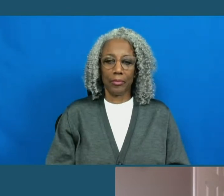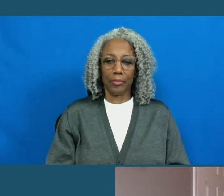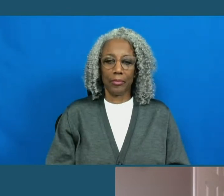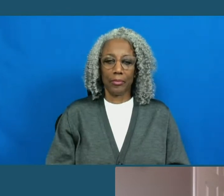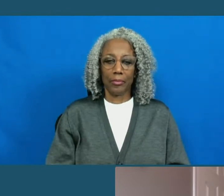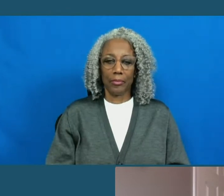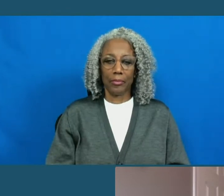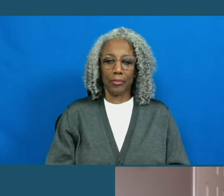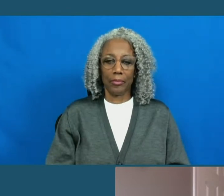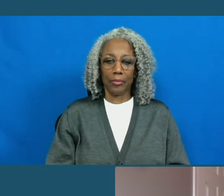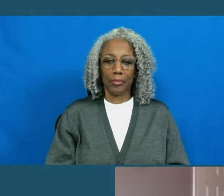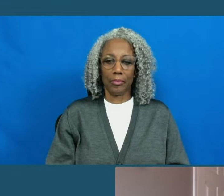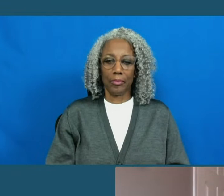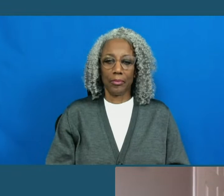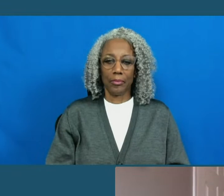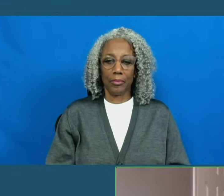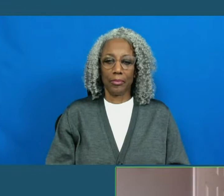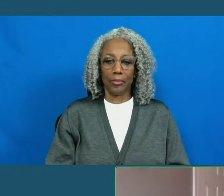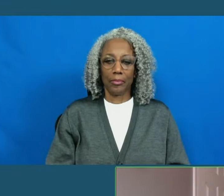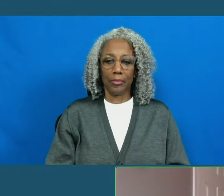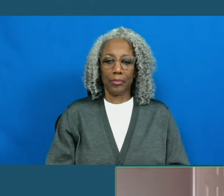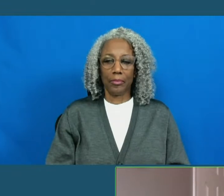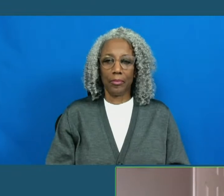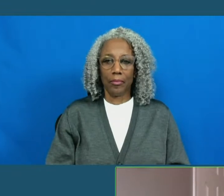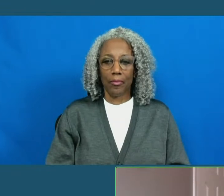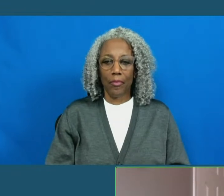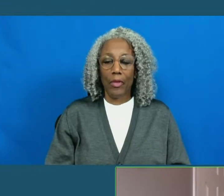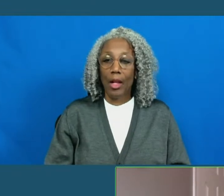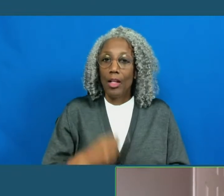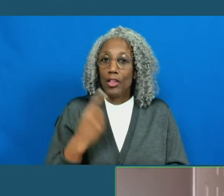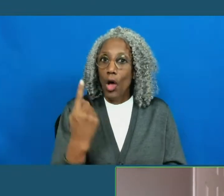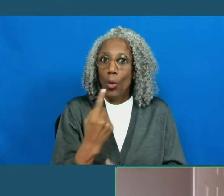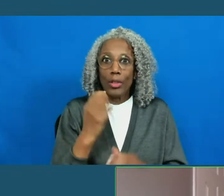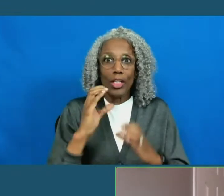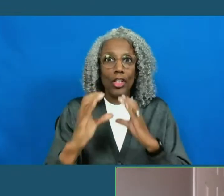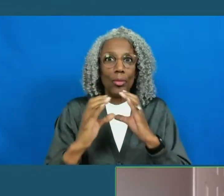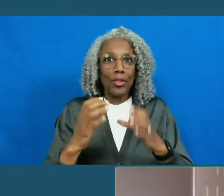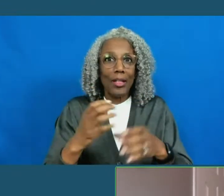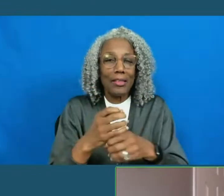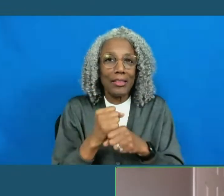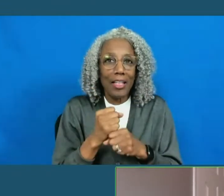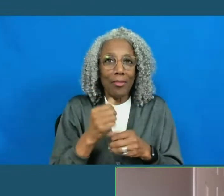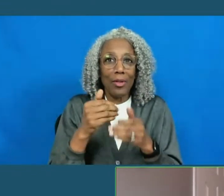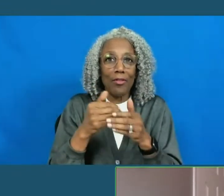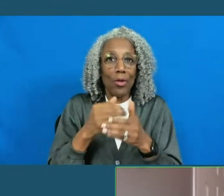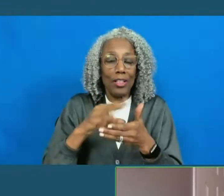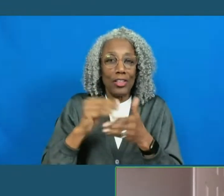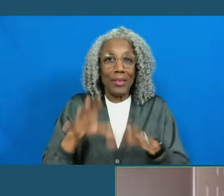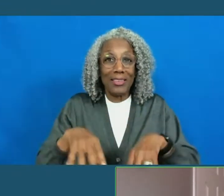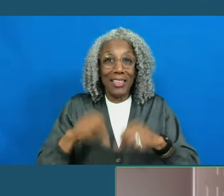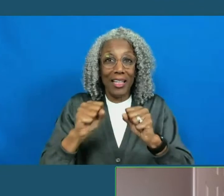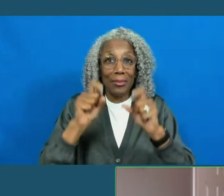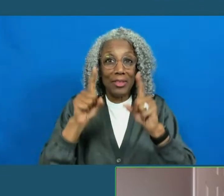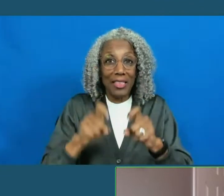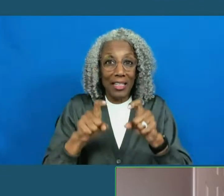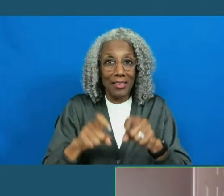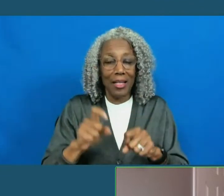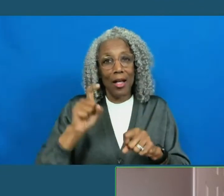Examiner's start being this can